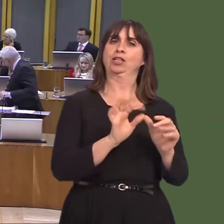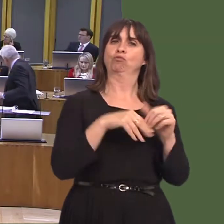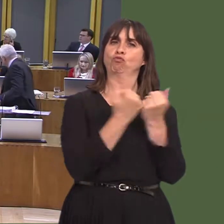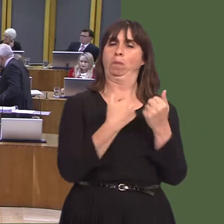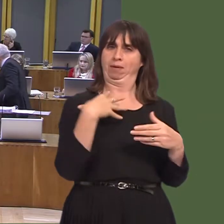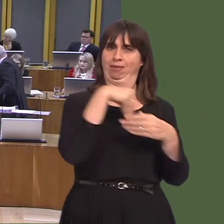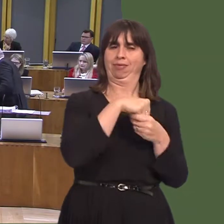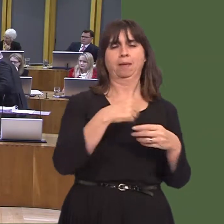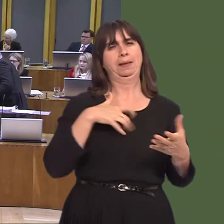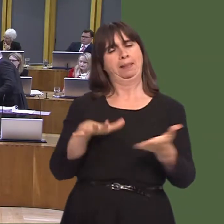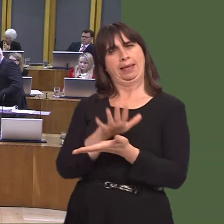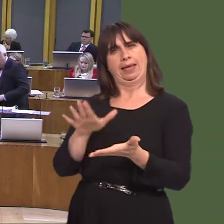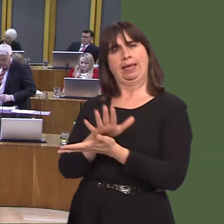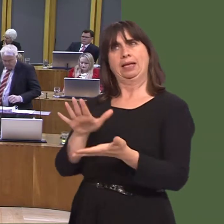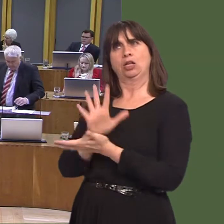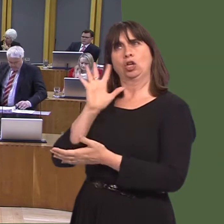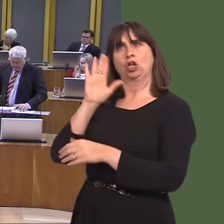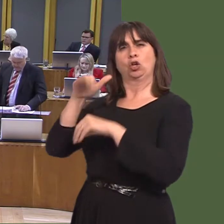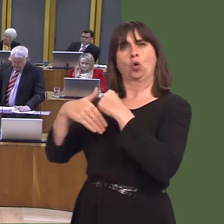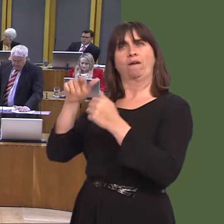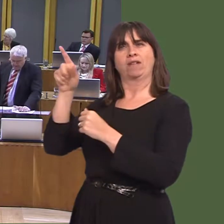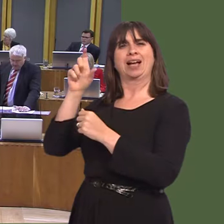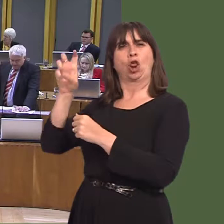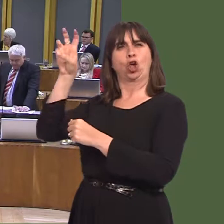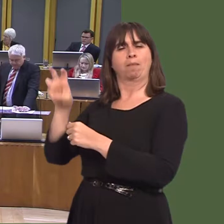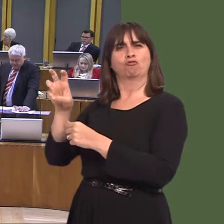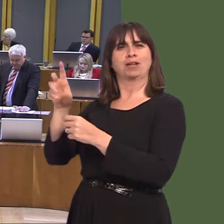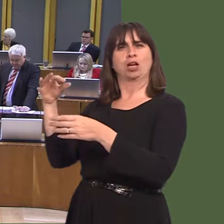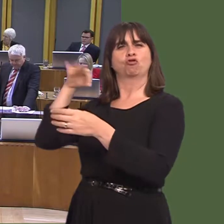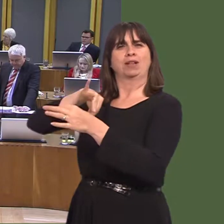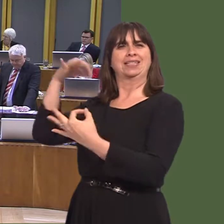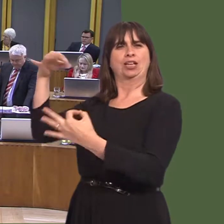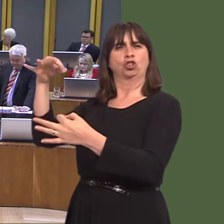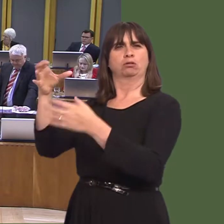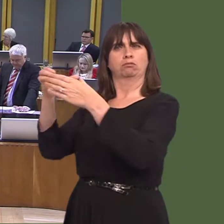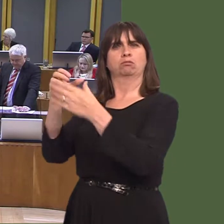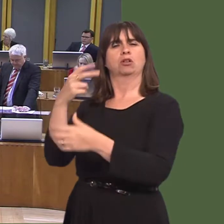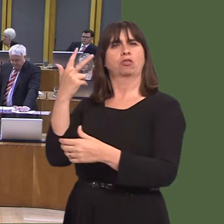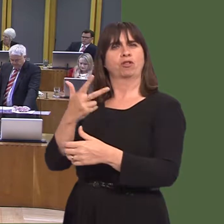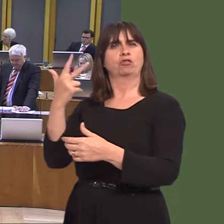from the accreditation body Cynnal Cymru that 143 employers have been accredited in Wales,